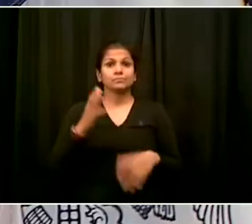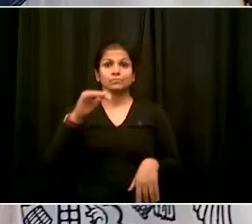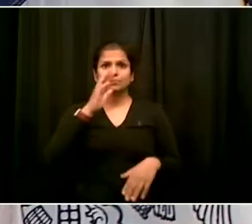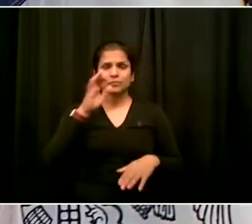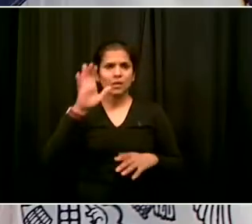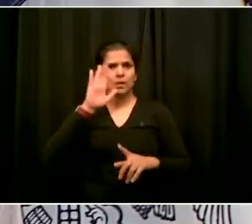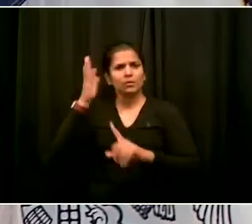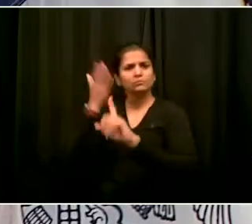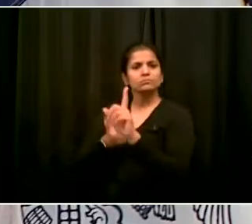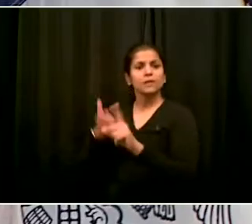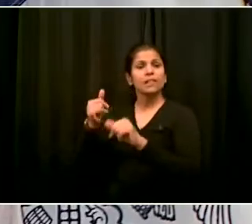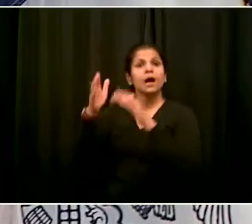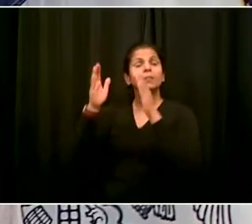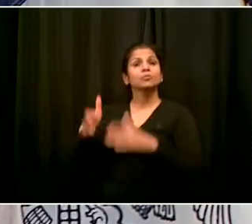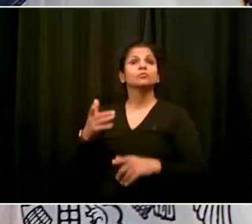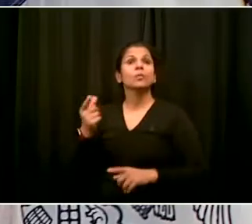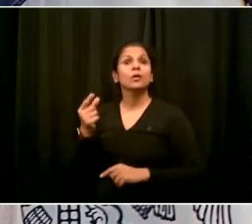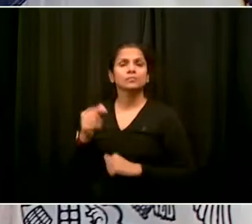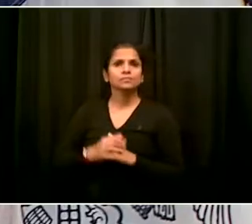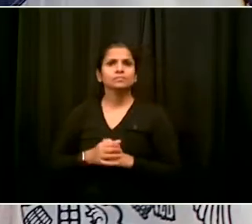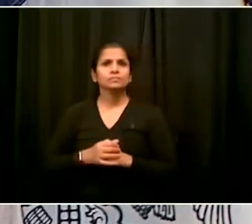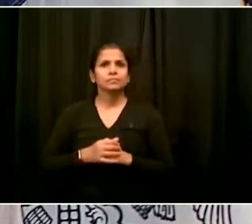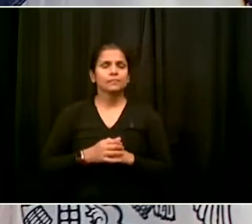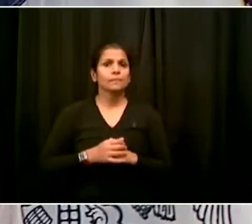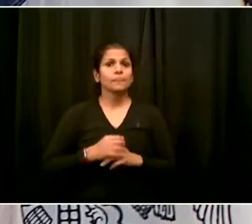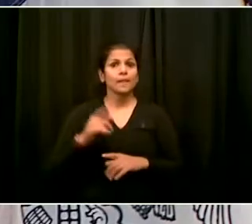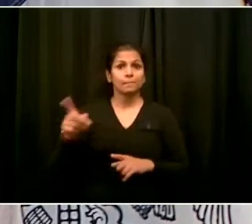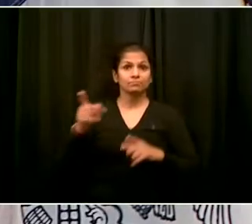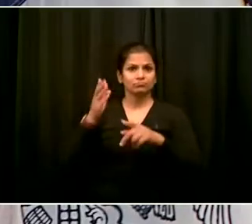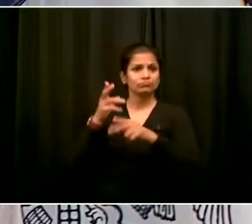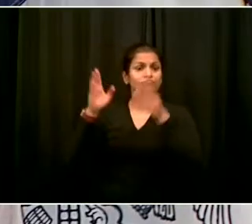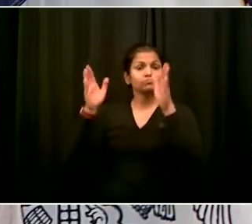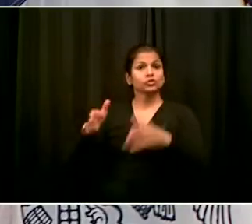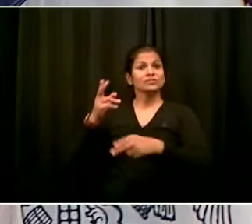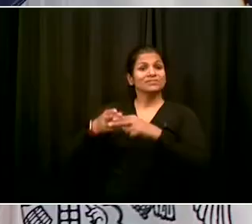TO TELL YOU MORE ABOUT THE PANDEMIC RESPONSE INSTITUTE AND